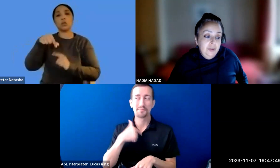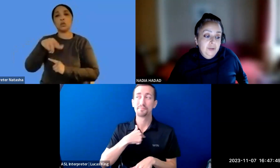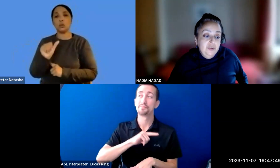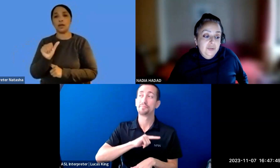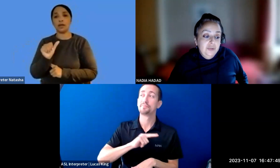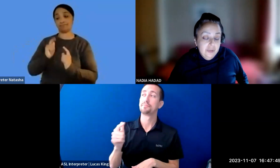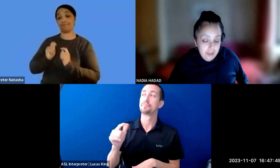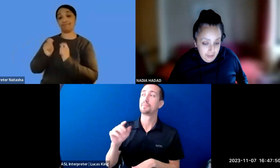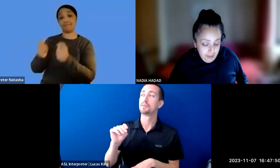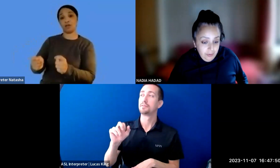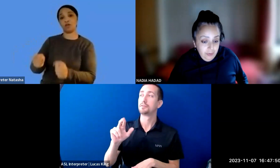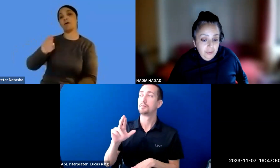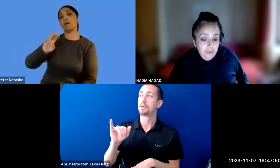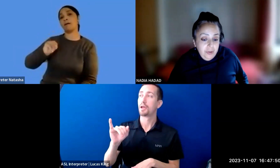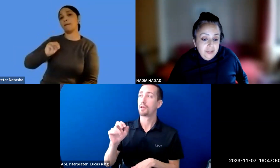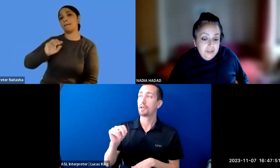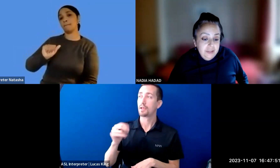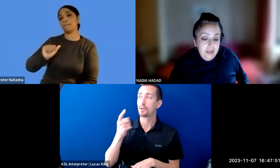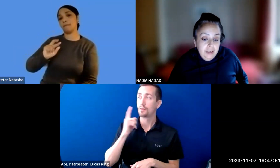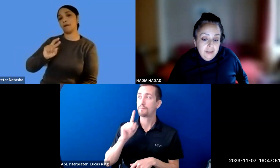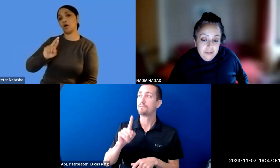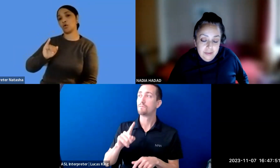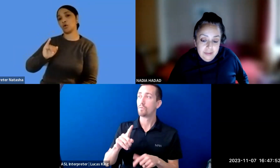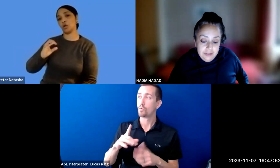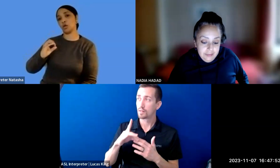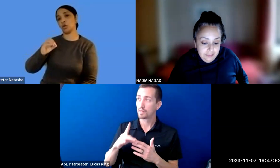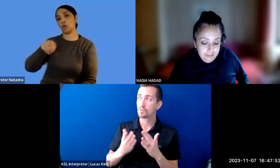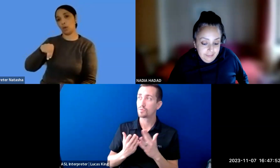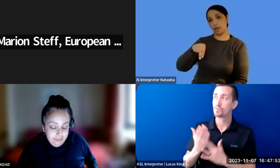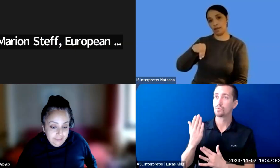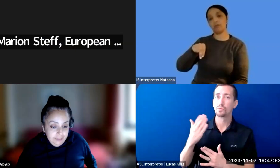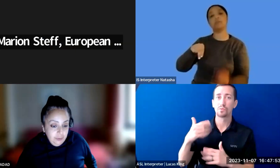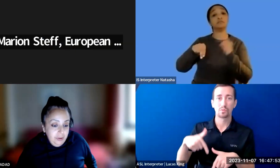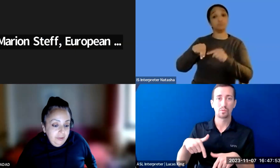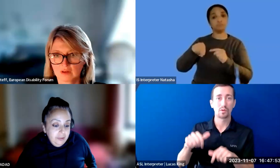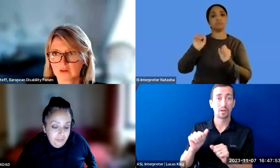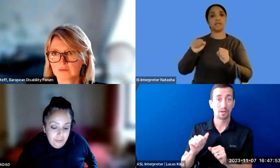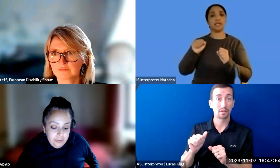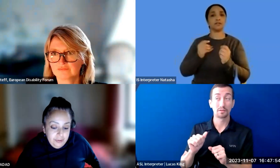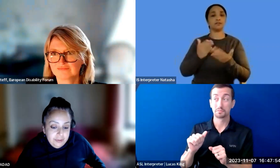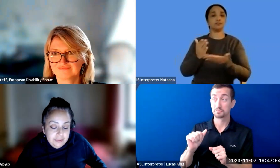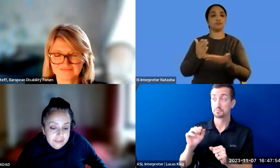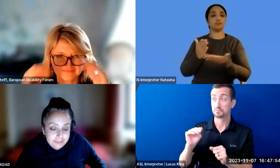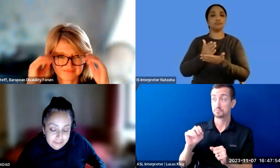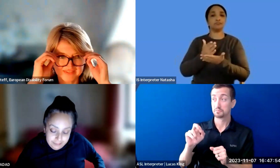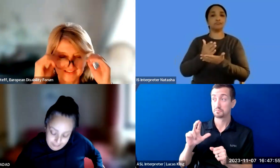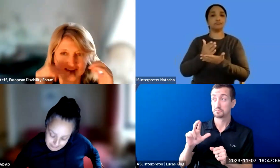to take us through the questions and answers. Marion, the floor is yours.